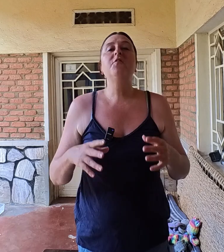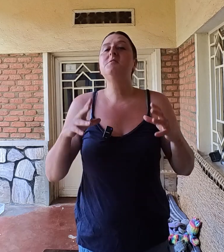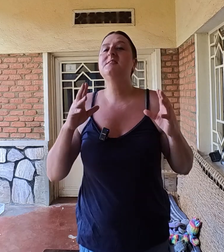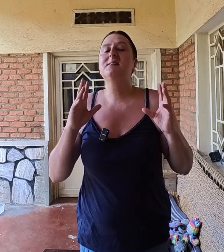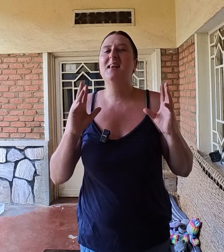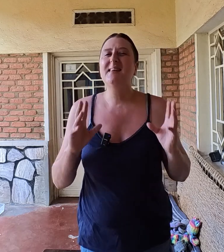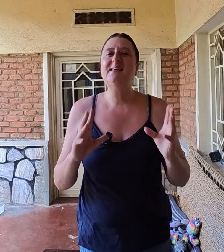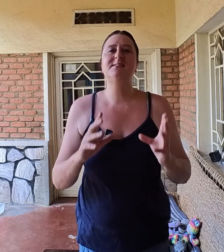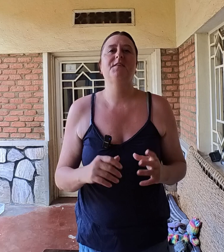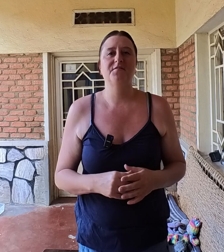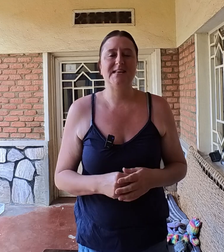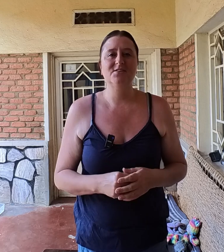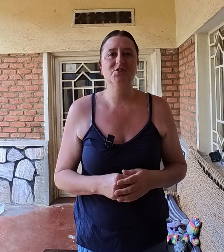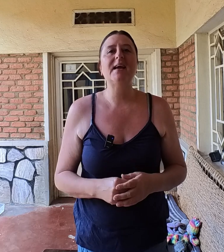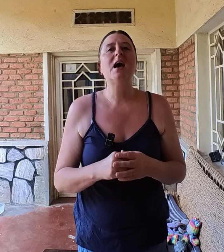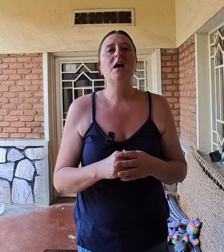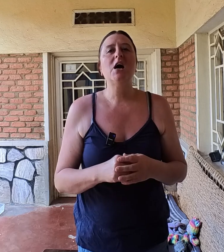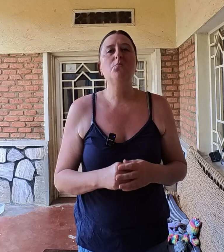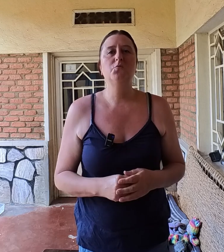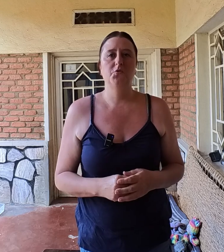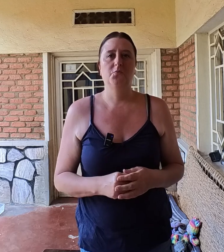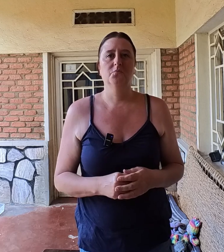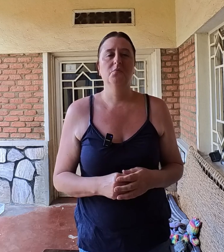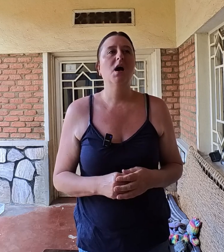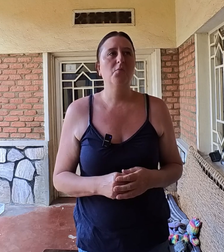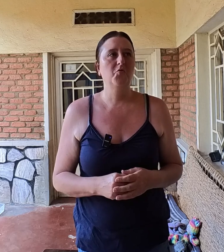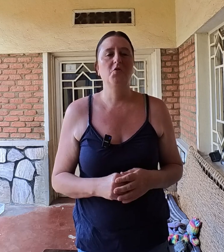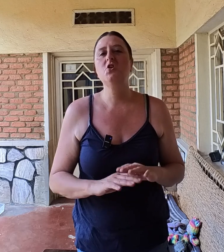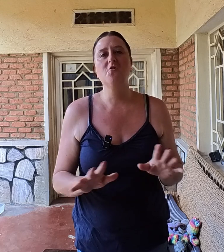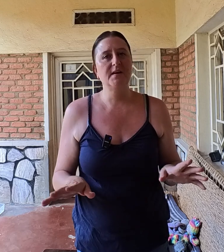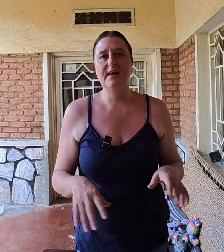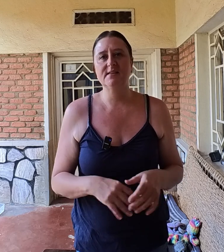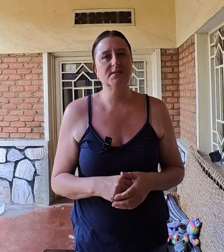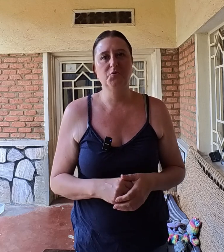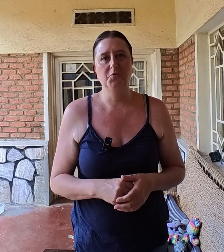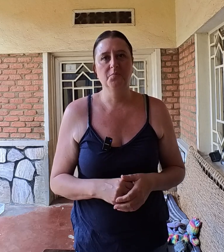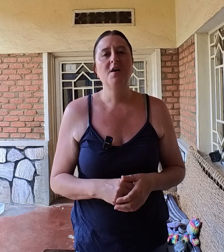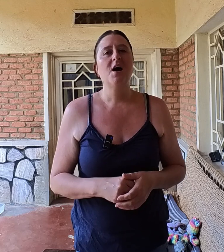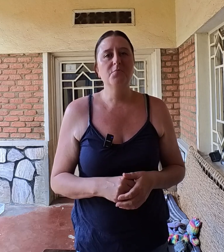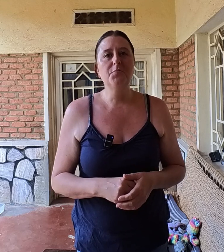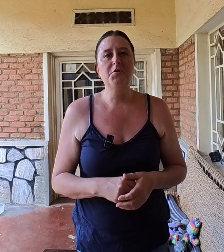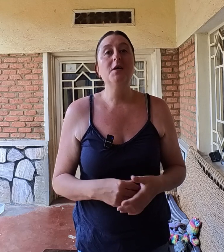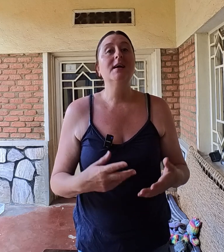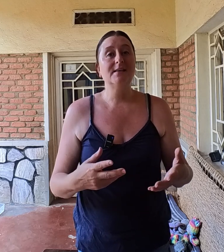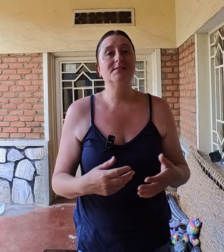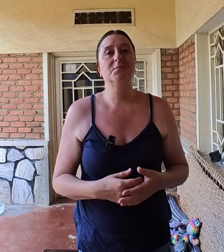Everybody's least favourite entry, umubu. Umubu. Nobody likes umubu. Umubu is